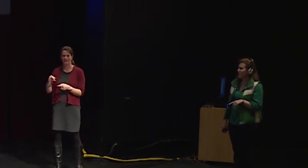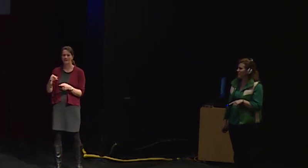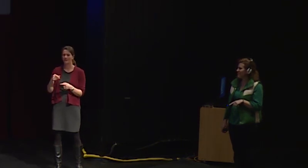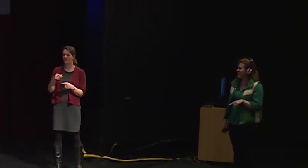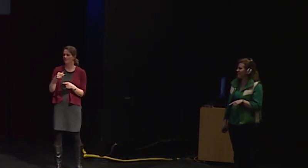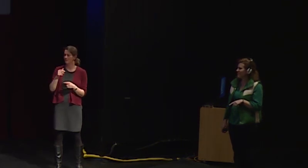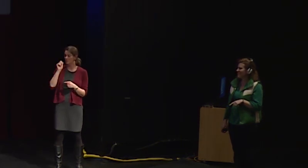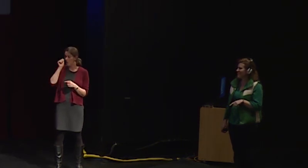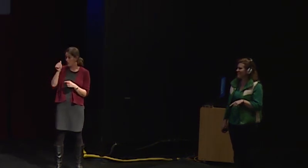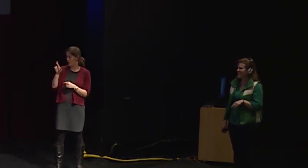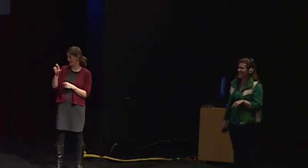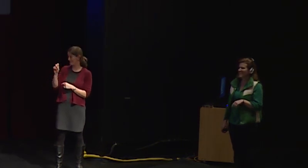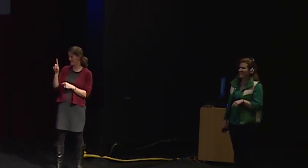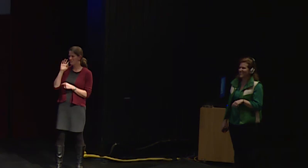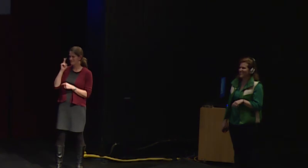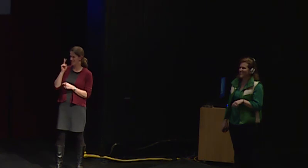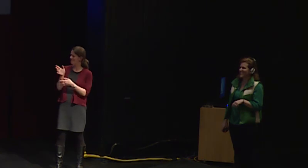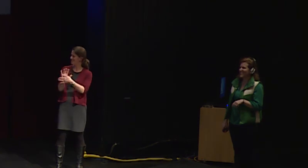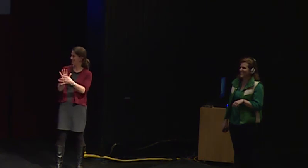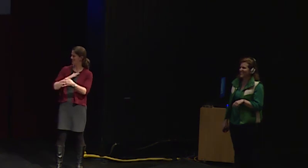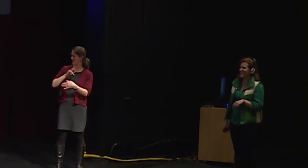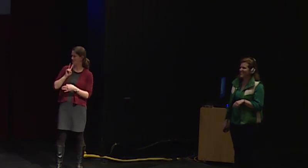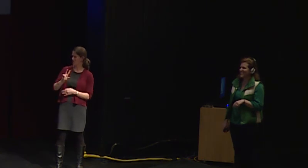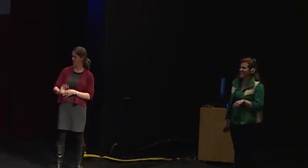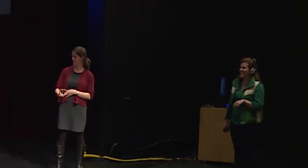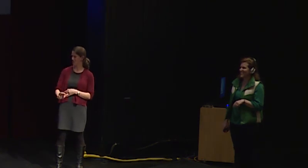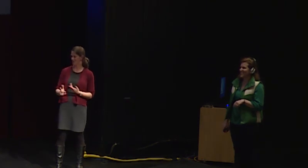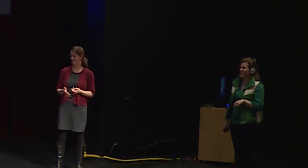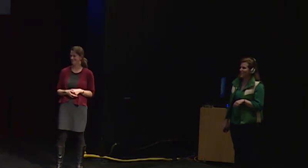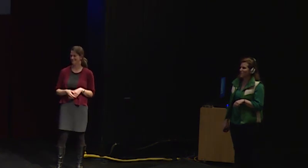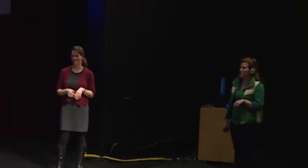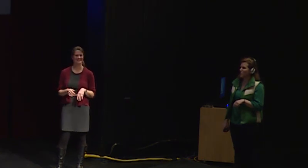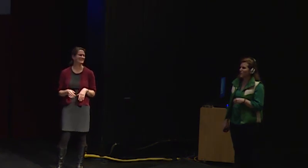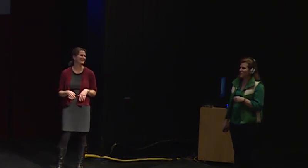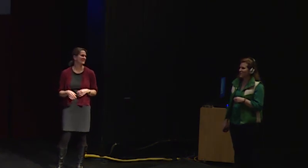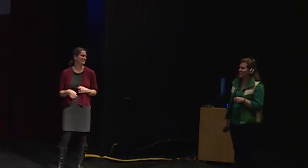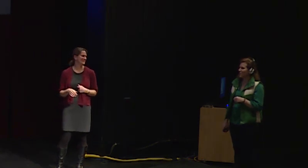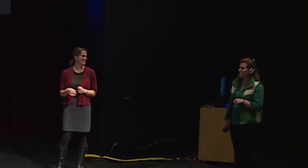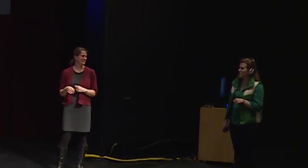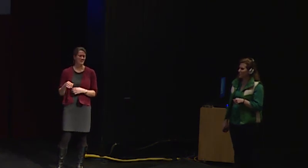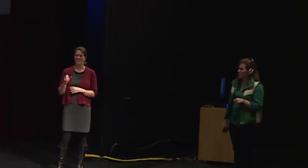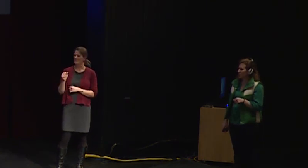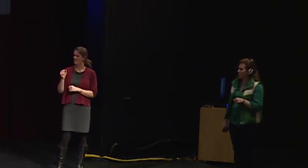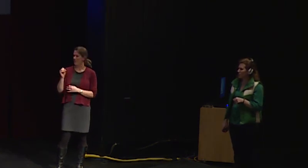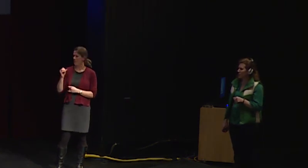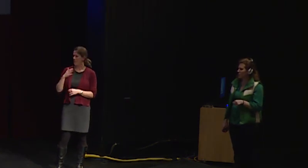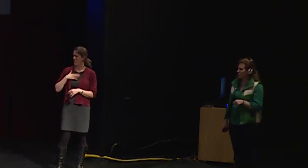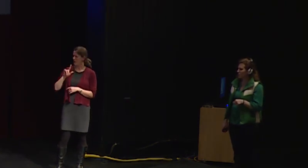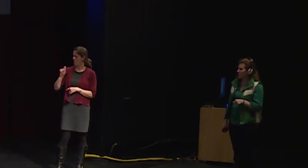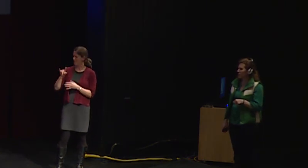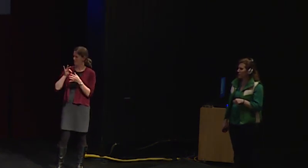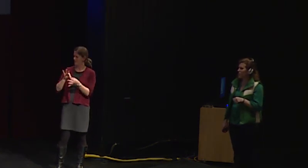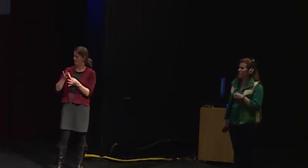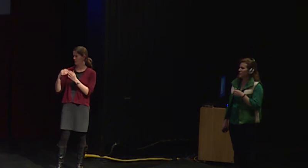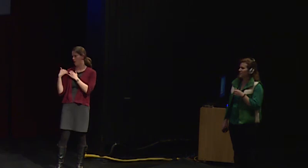You'll see a video of the two-year-old tomorrow at RSD. My question is actually about accountability,